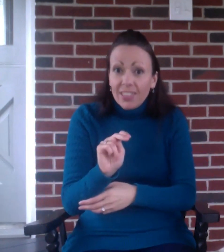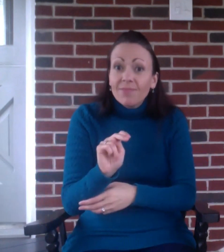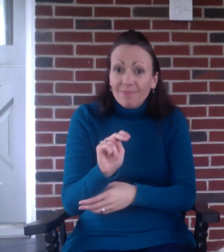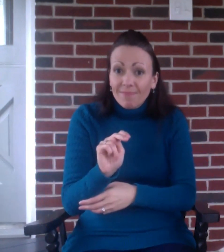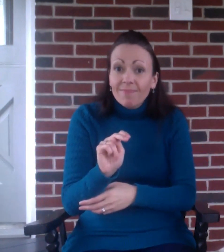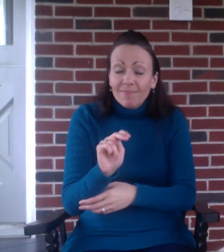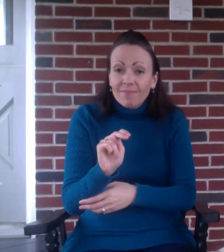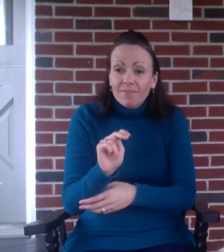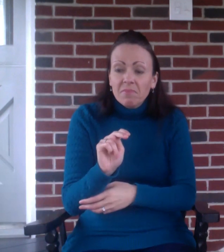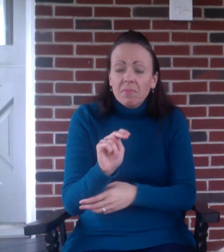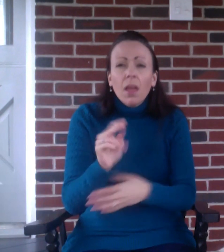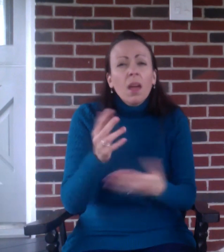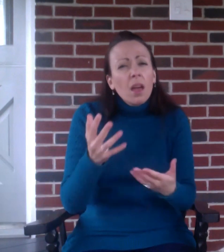just the same.